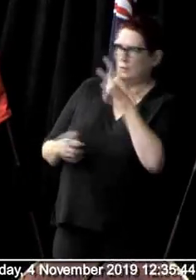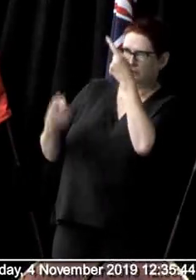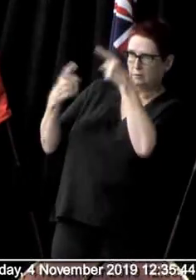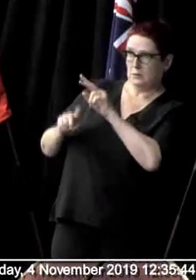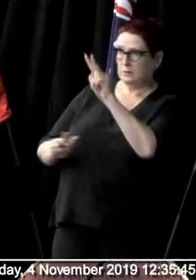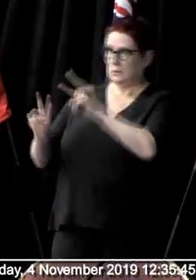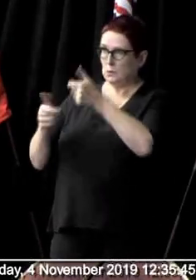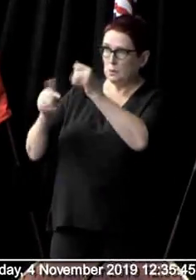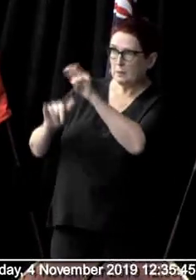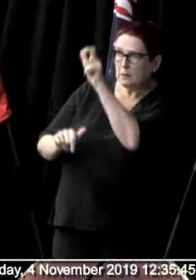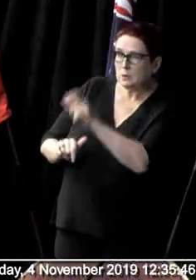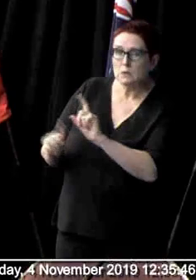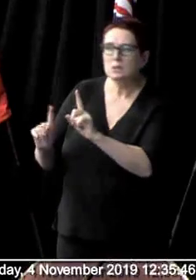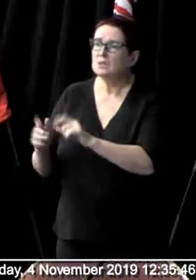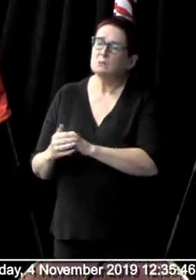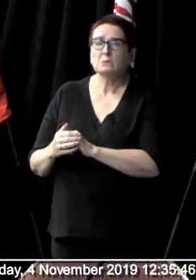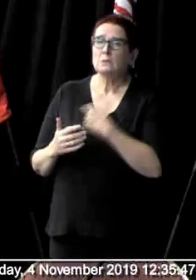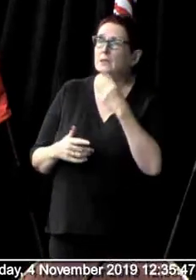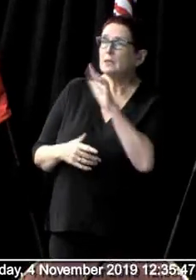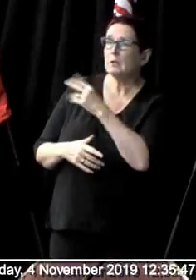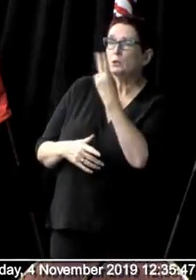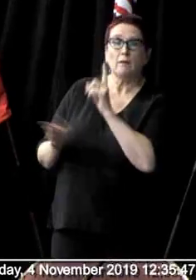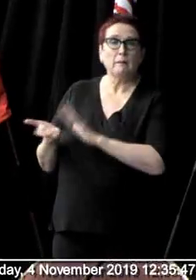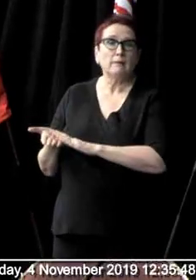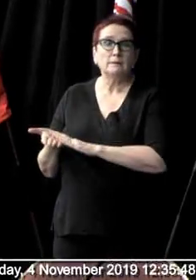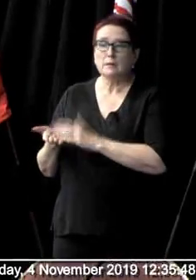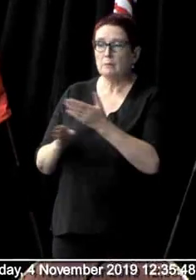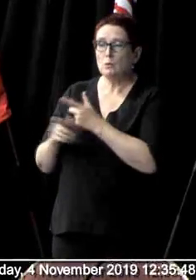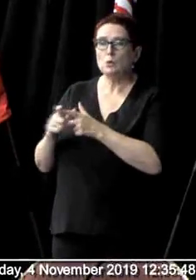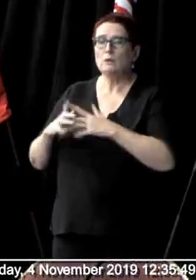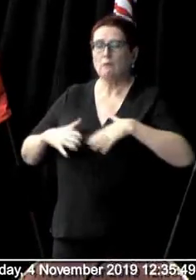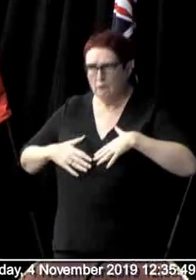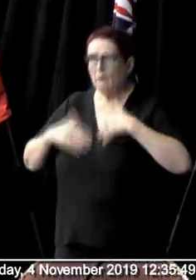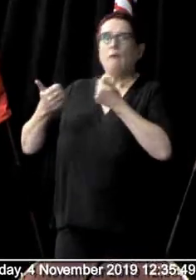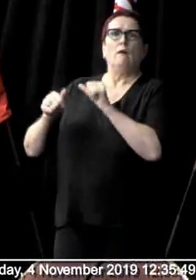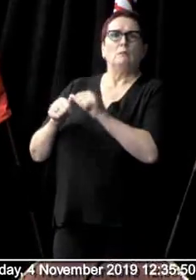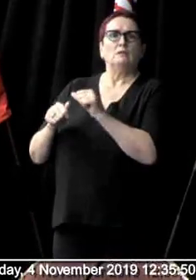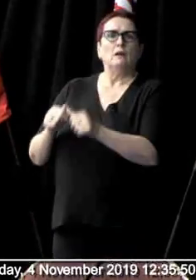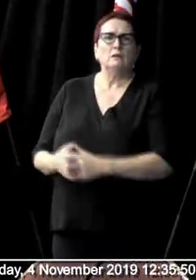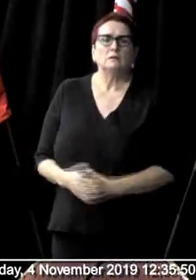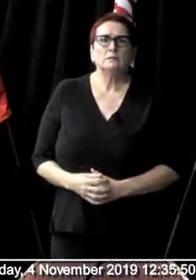It was – yes, about 12 months it took her to recover from that. Okay.